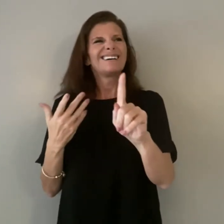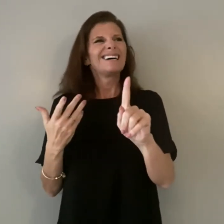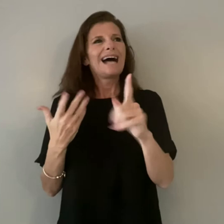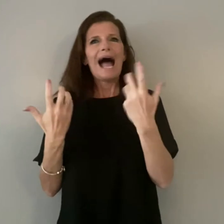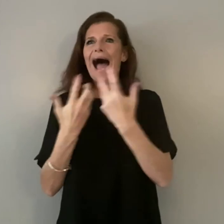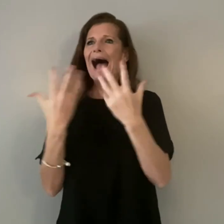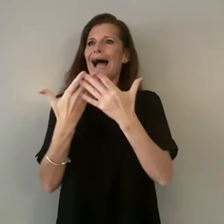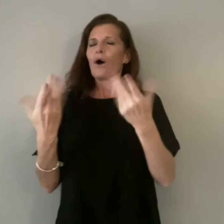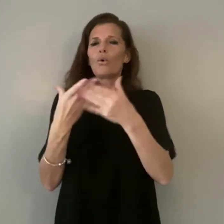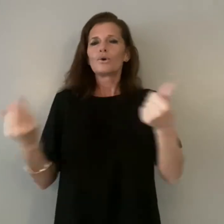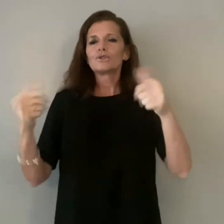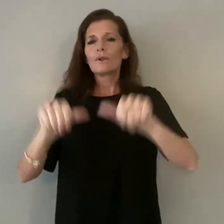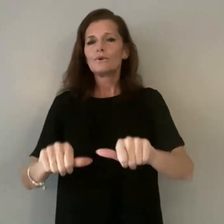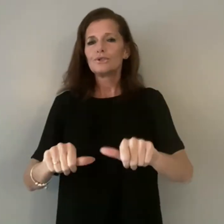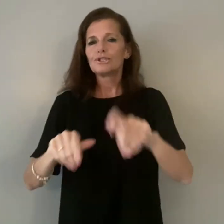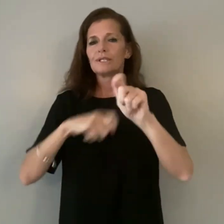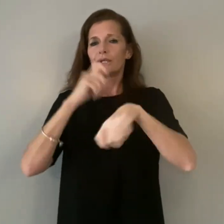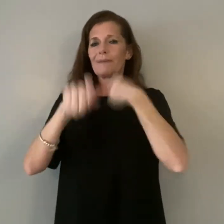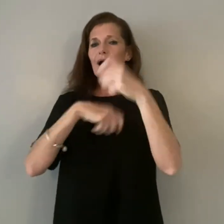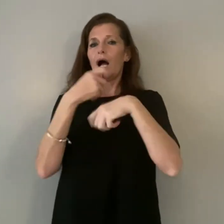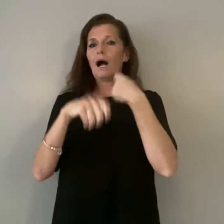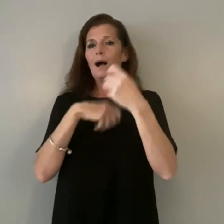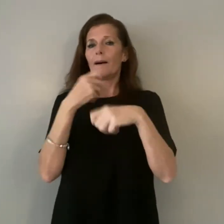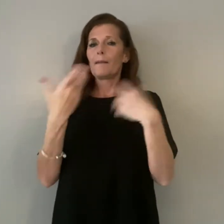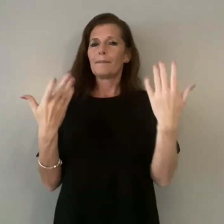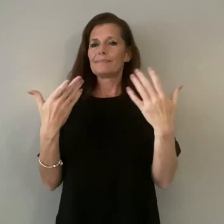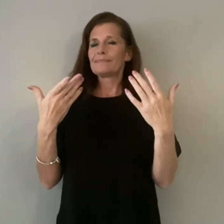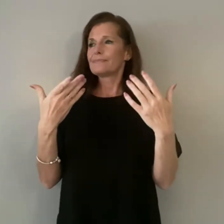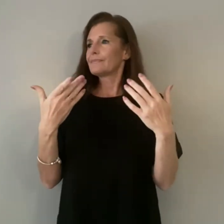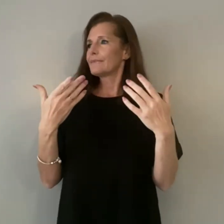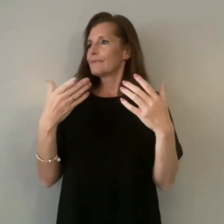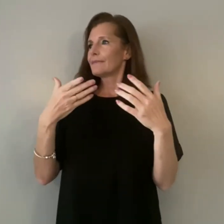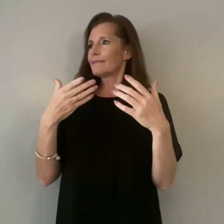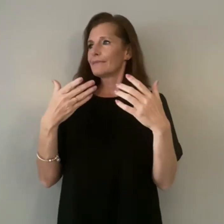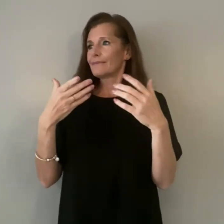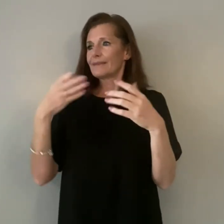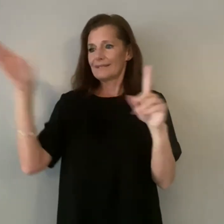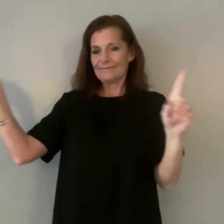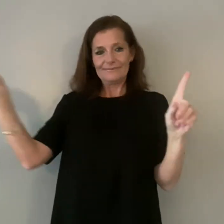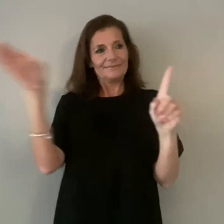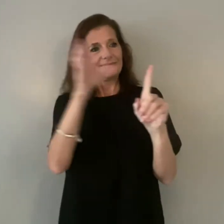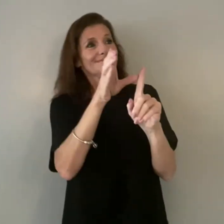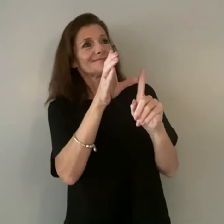thought too hard about how the solution works. And so you end up with potentially people arriving